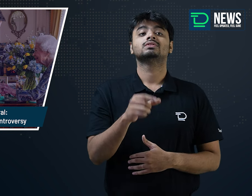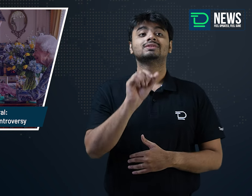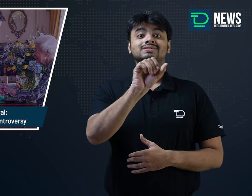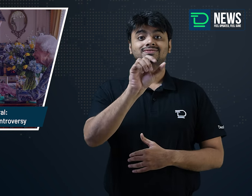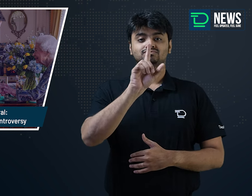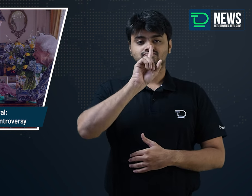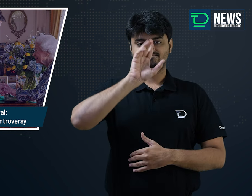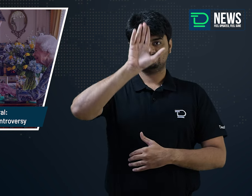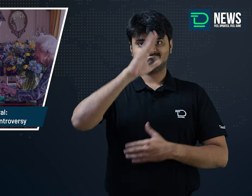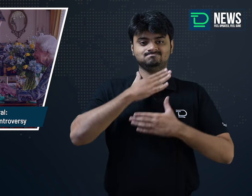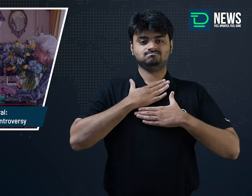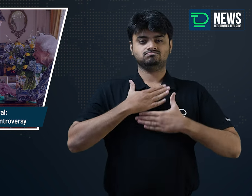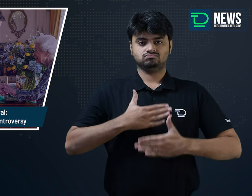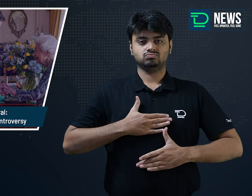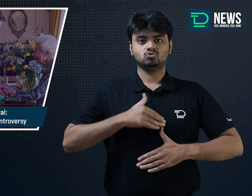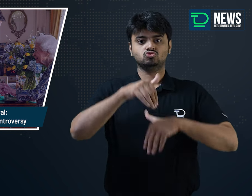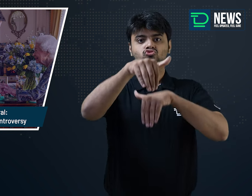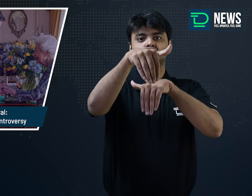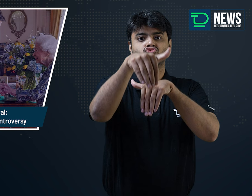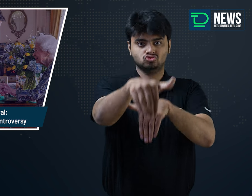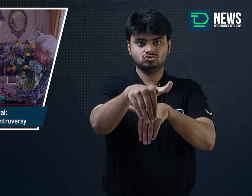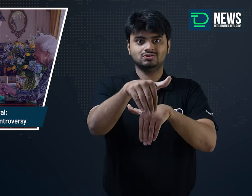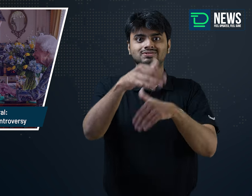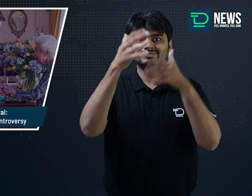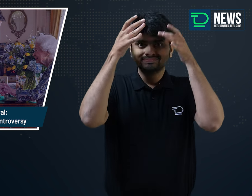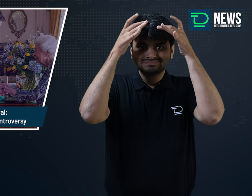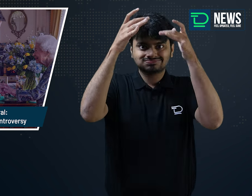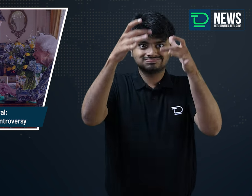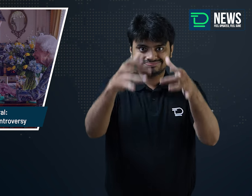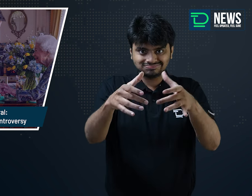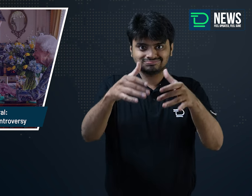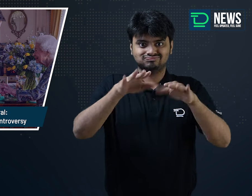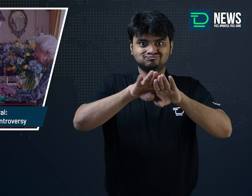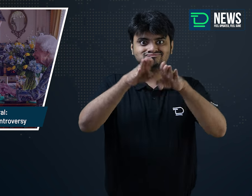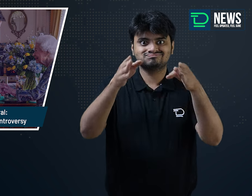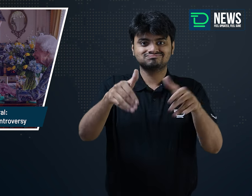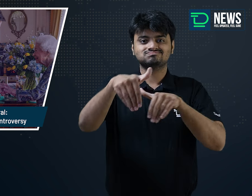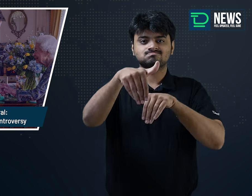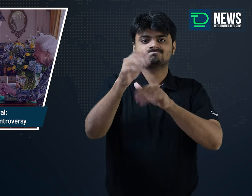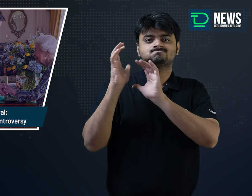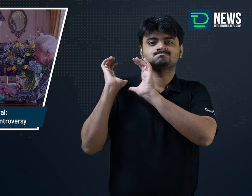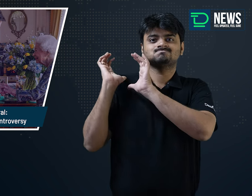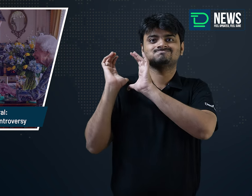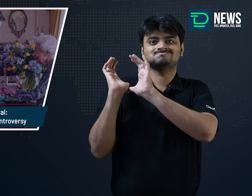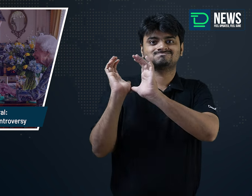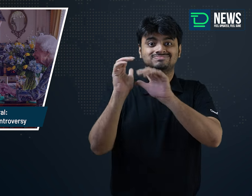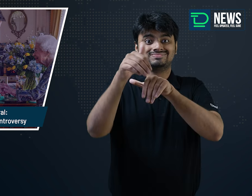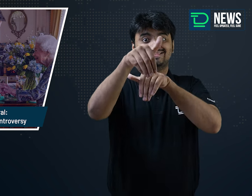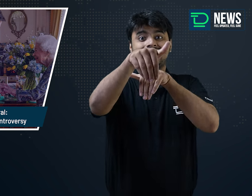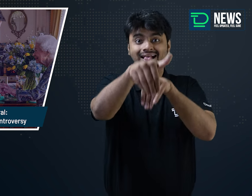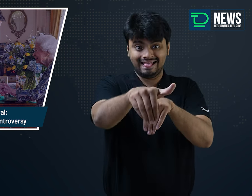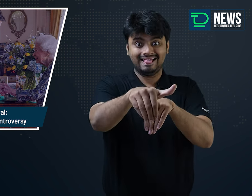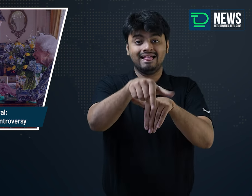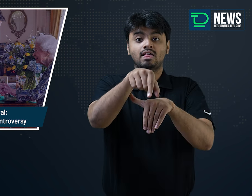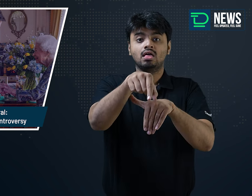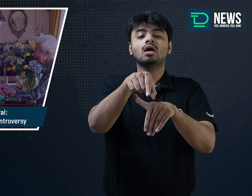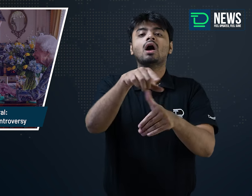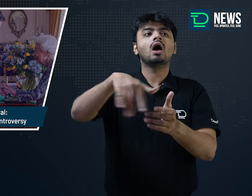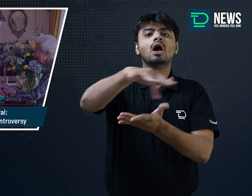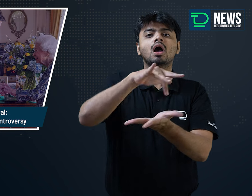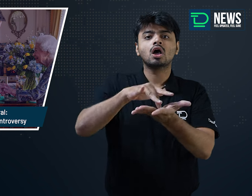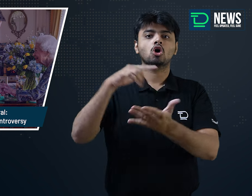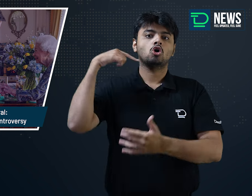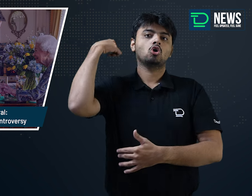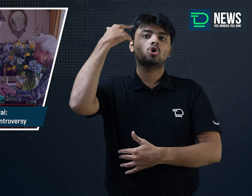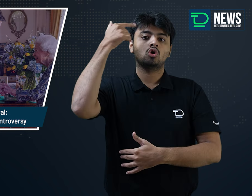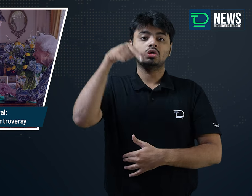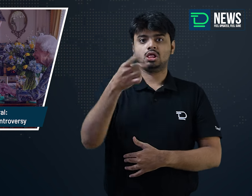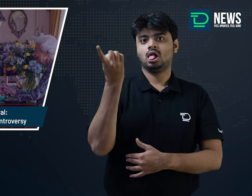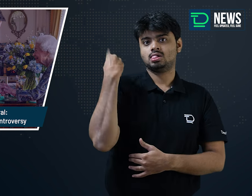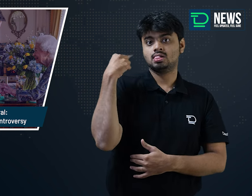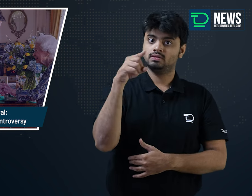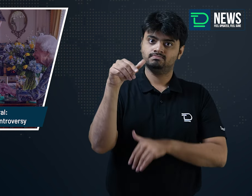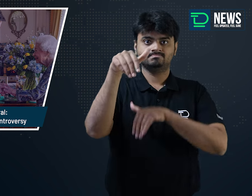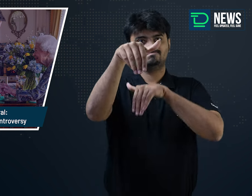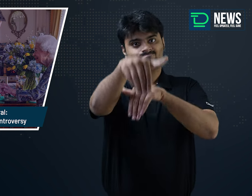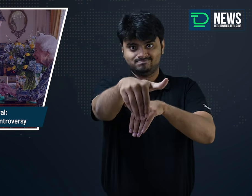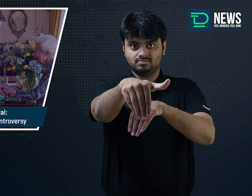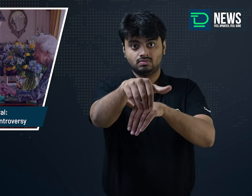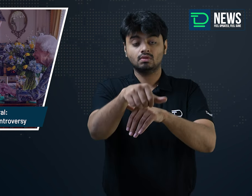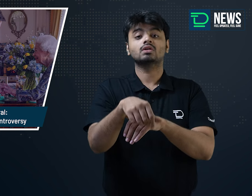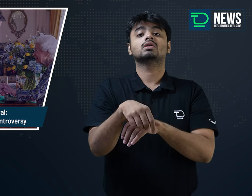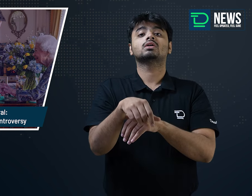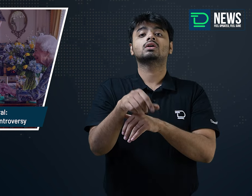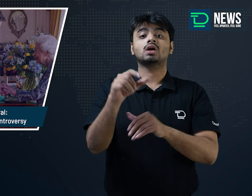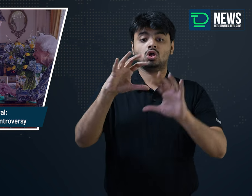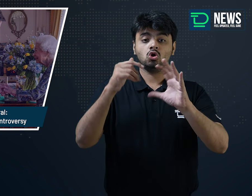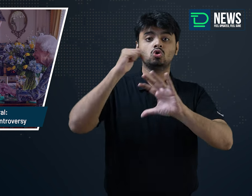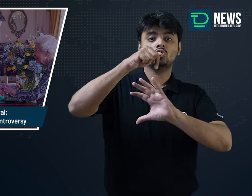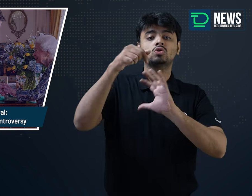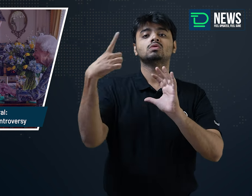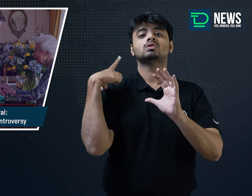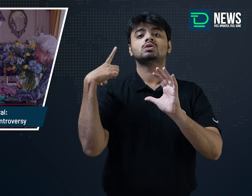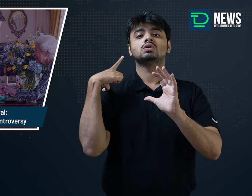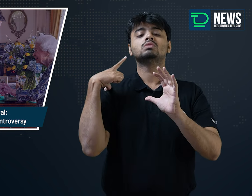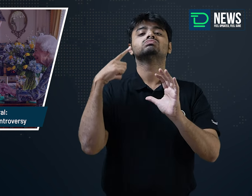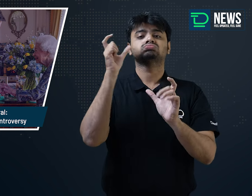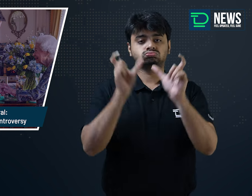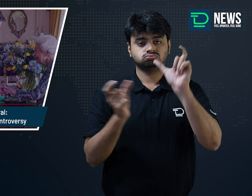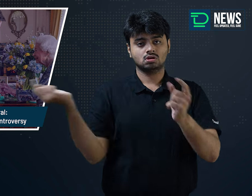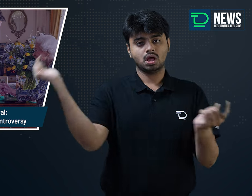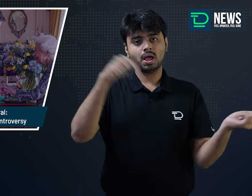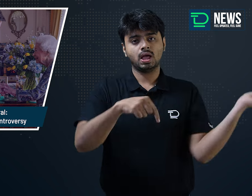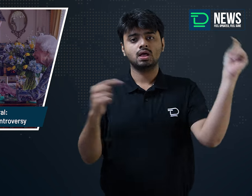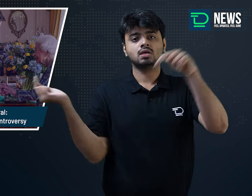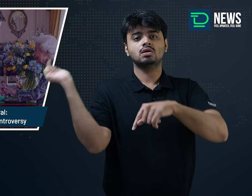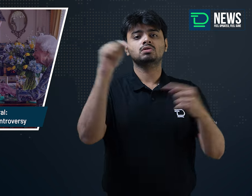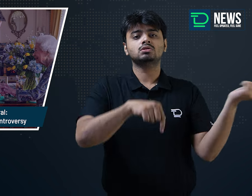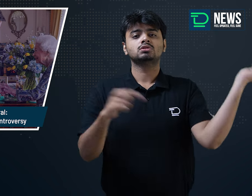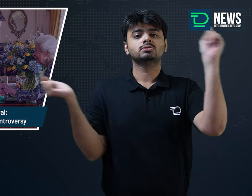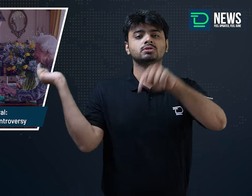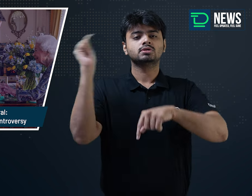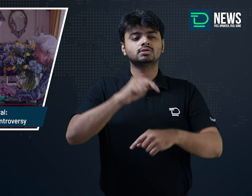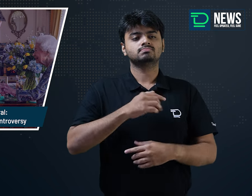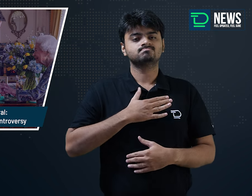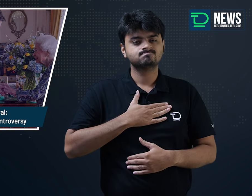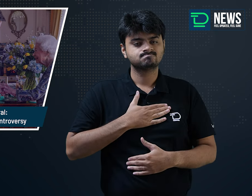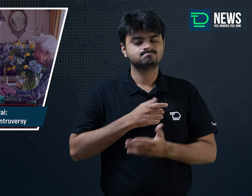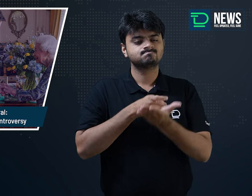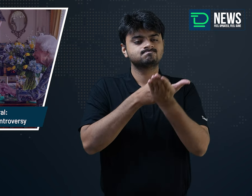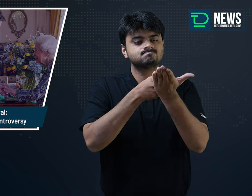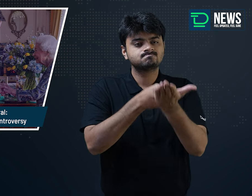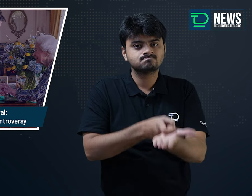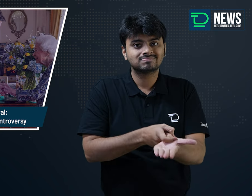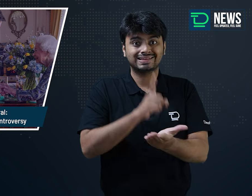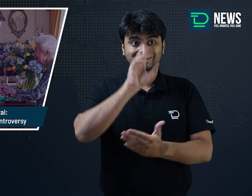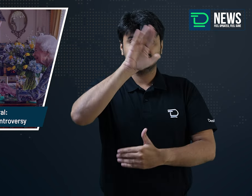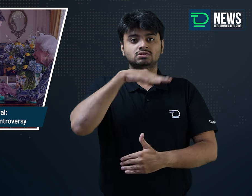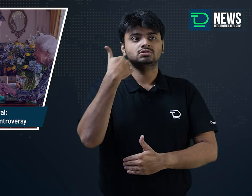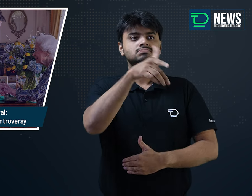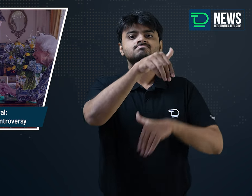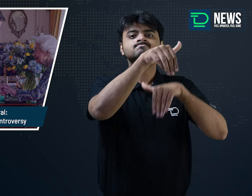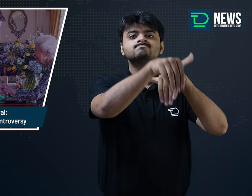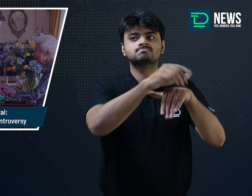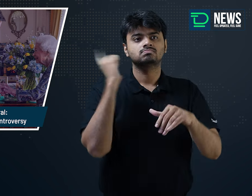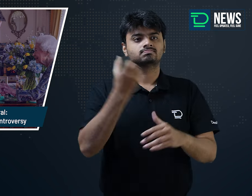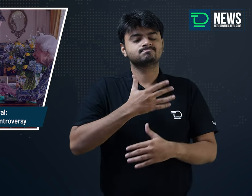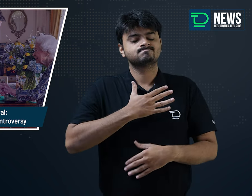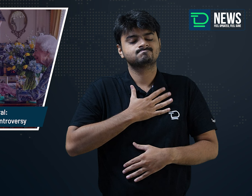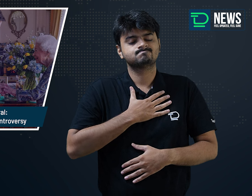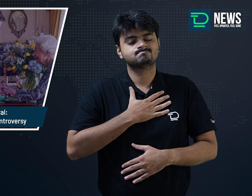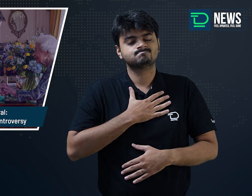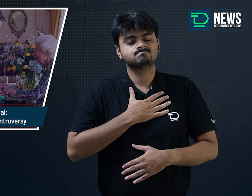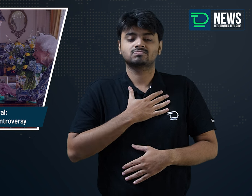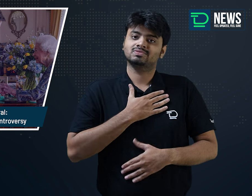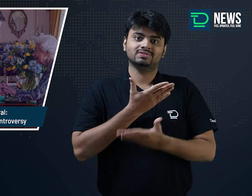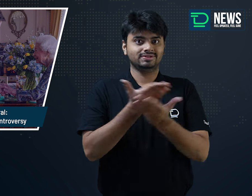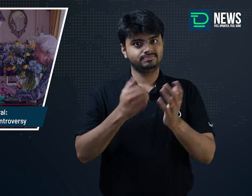Her funeral was held yesterday in London. Many world leaders also participated in it.